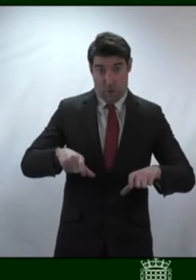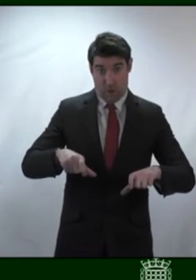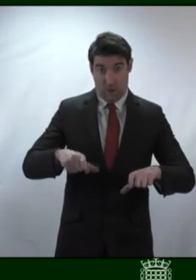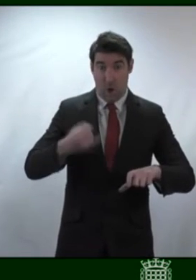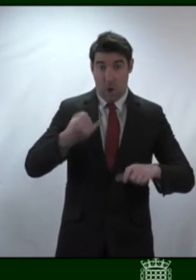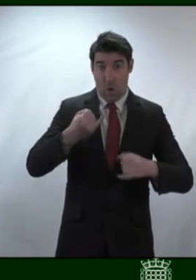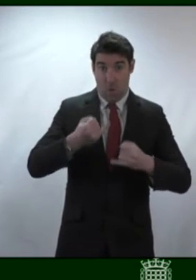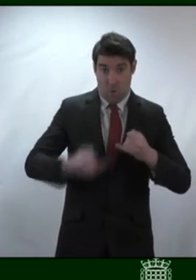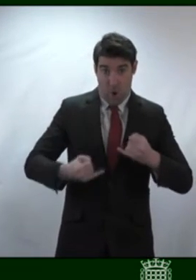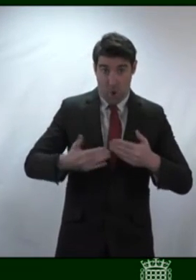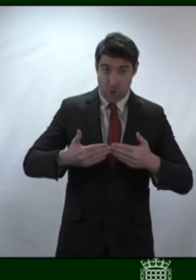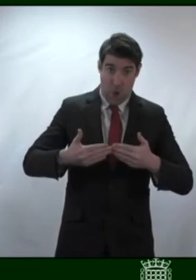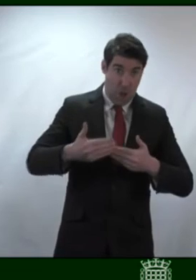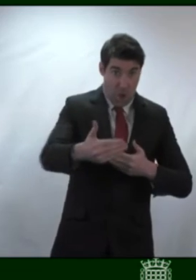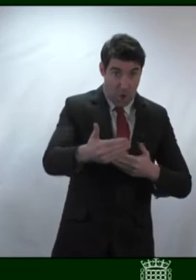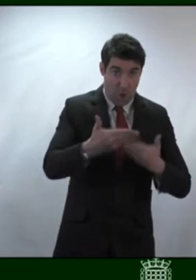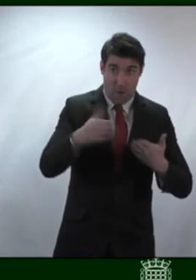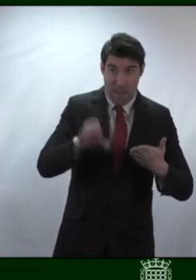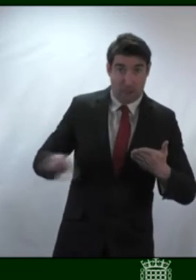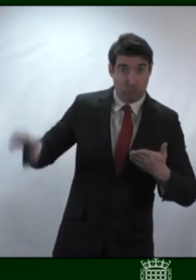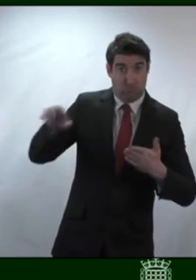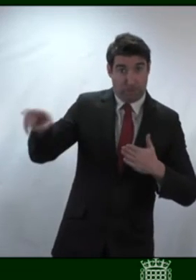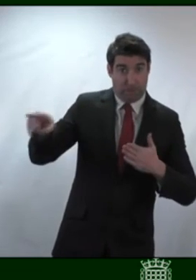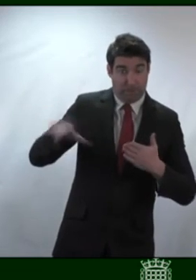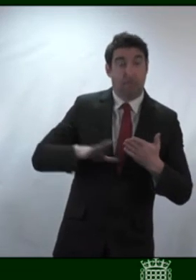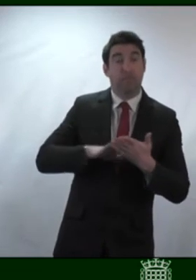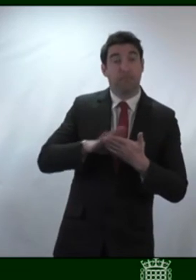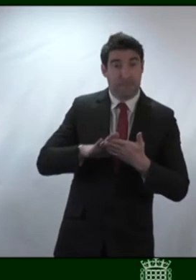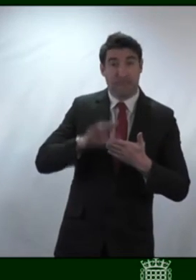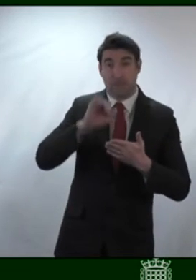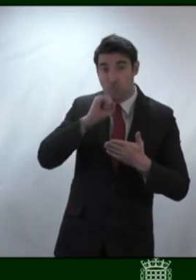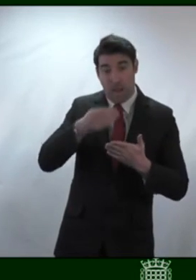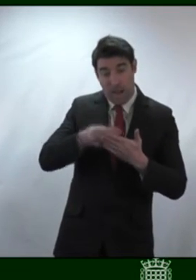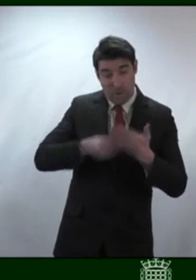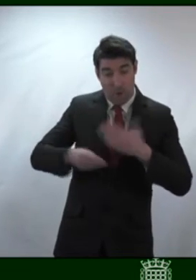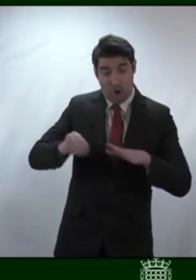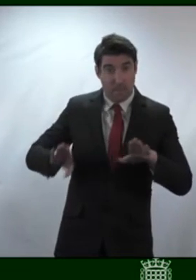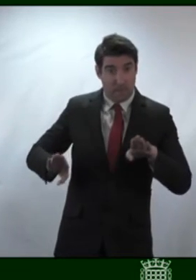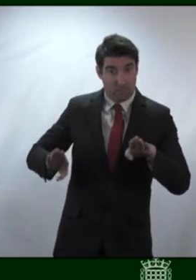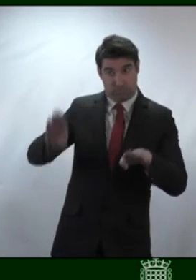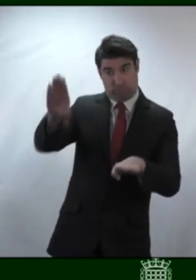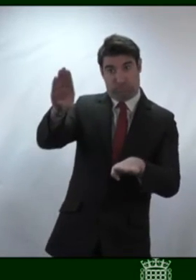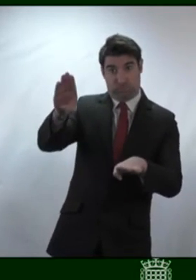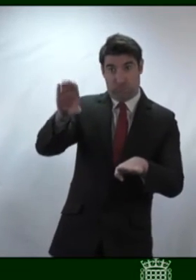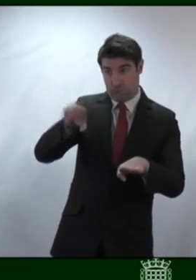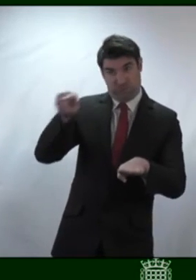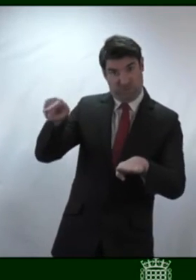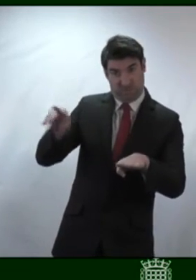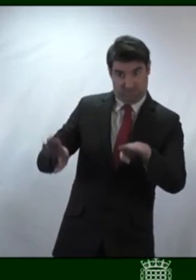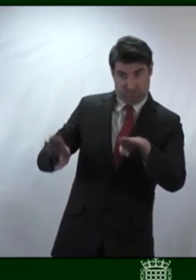and slower economic recovery. This is not bad luck. It is not inevitable. It is the result of